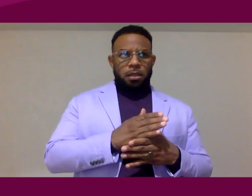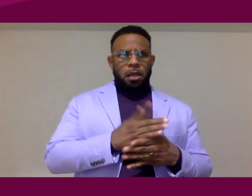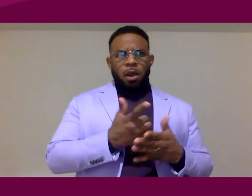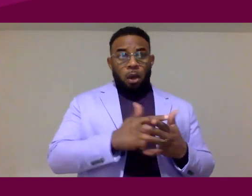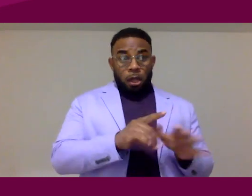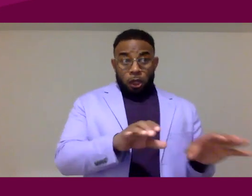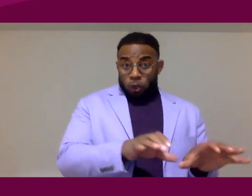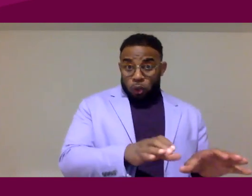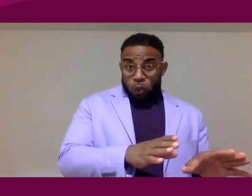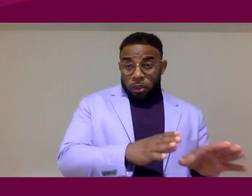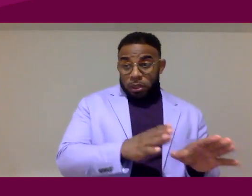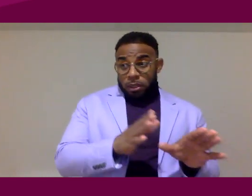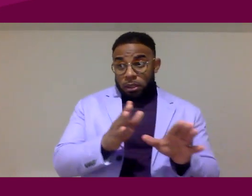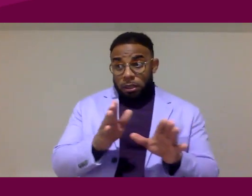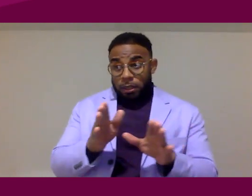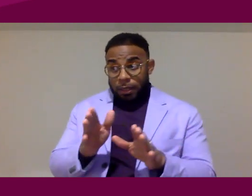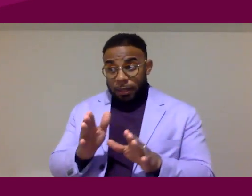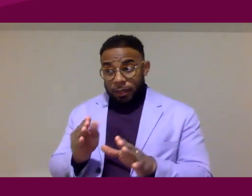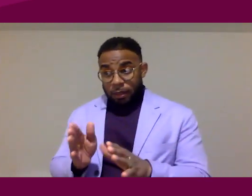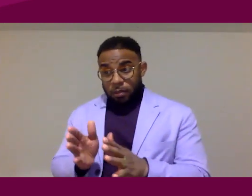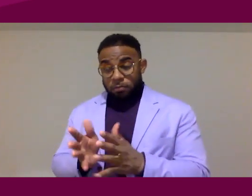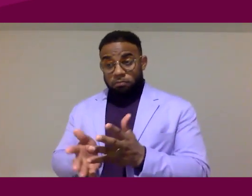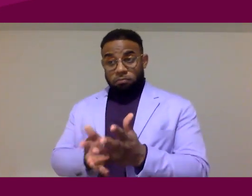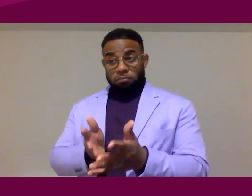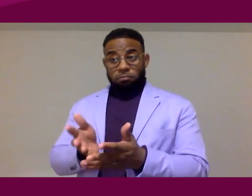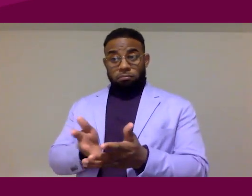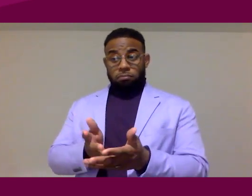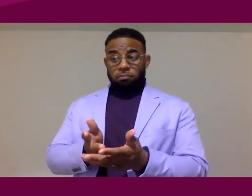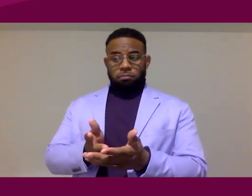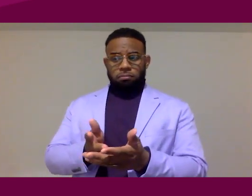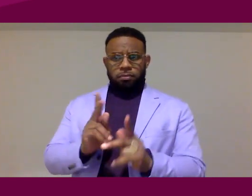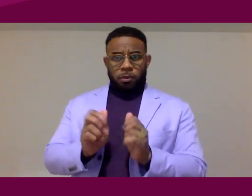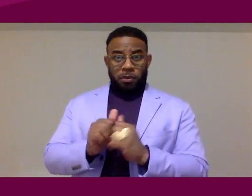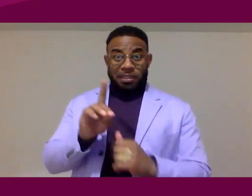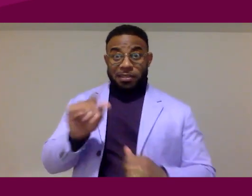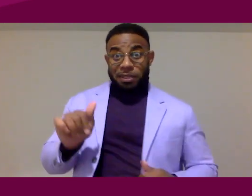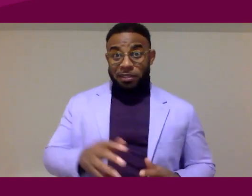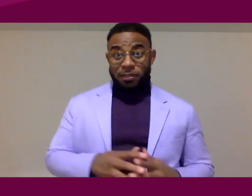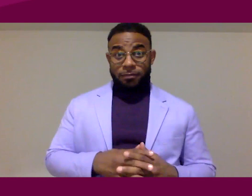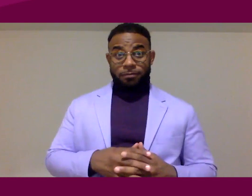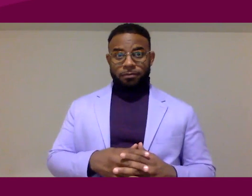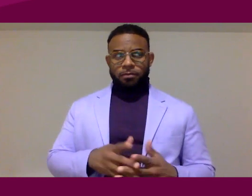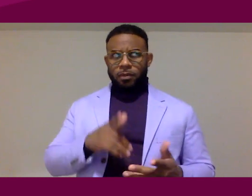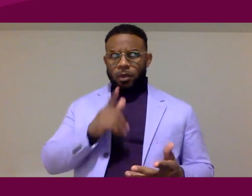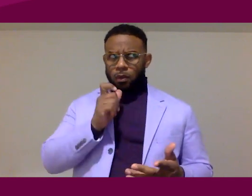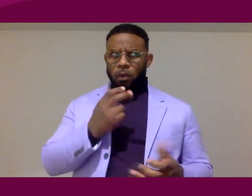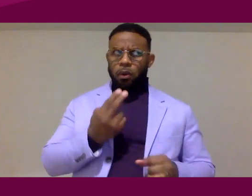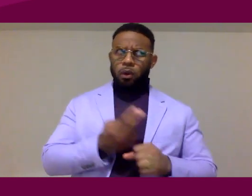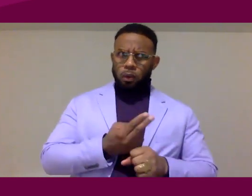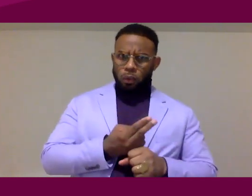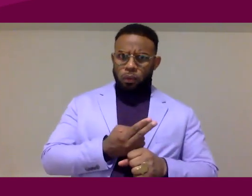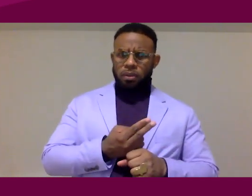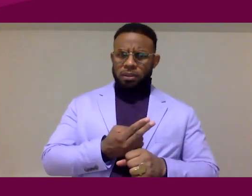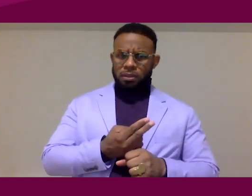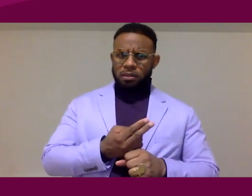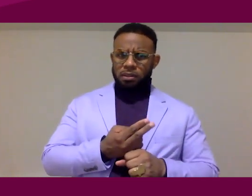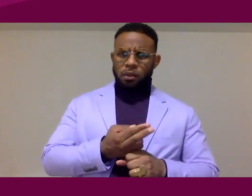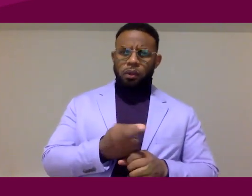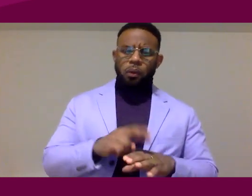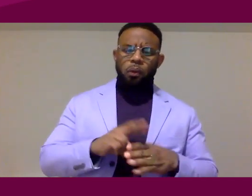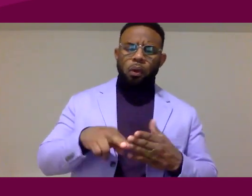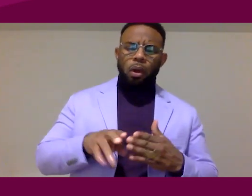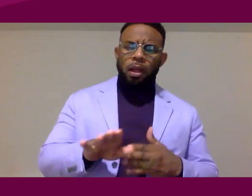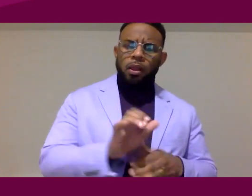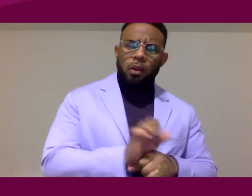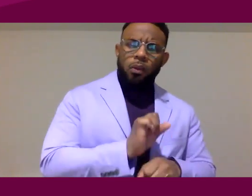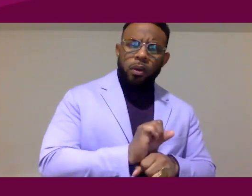doing and people with disabilities who are using the results of their work.